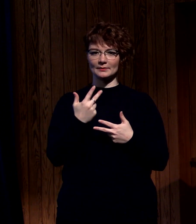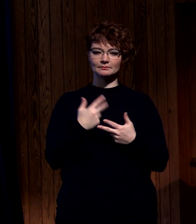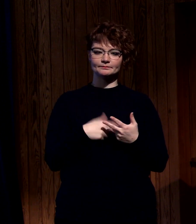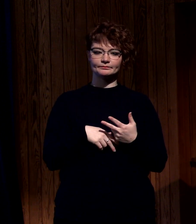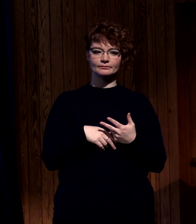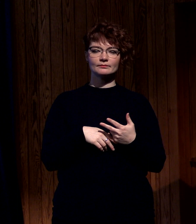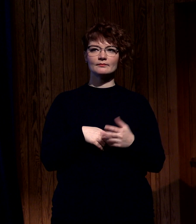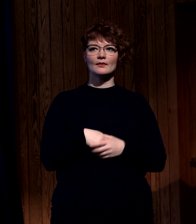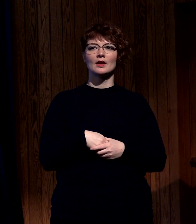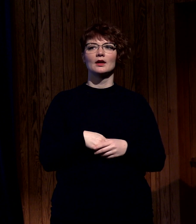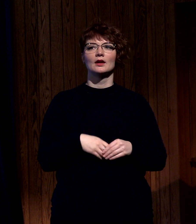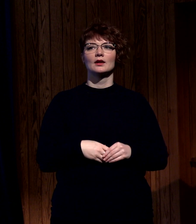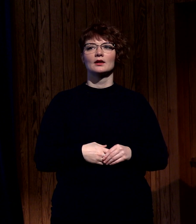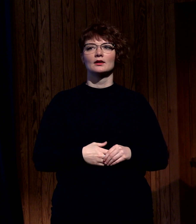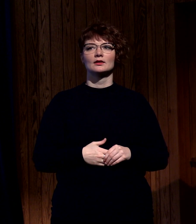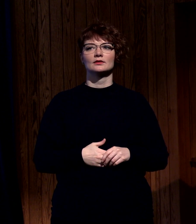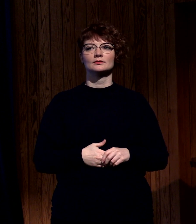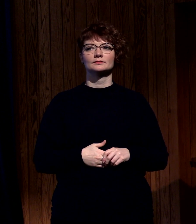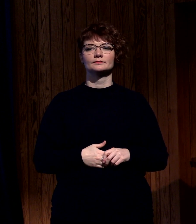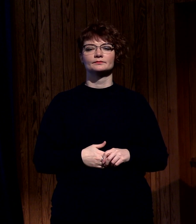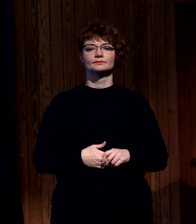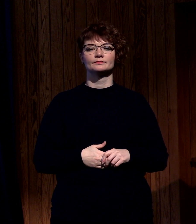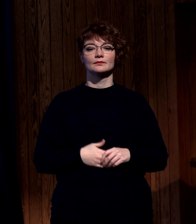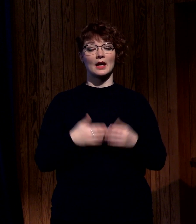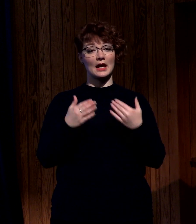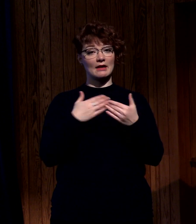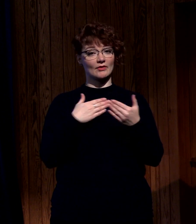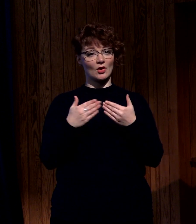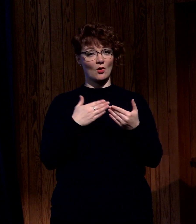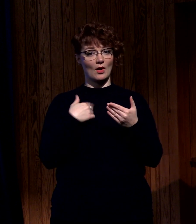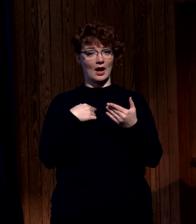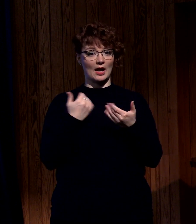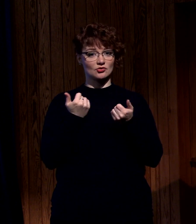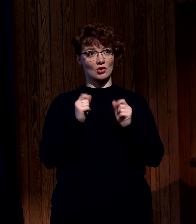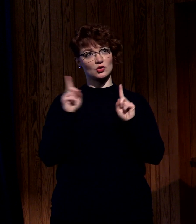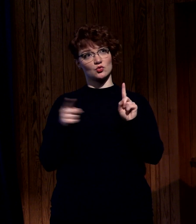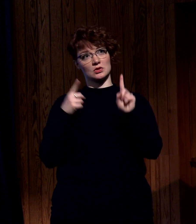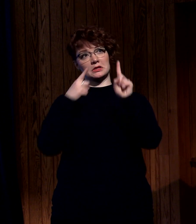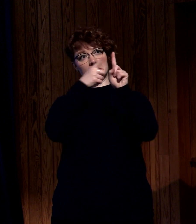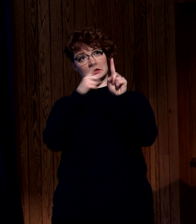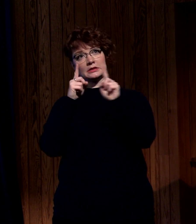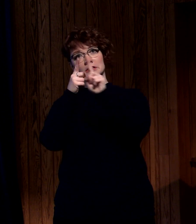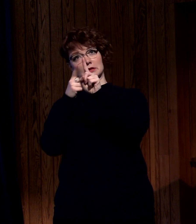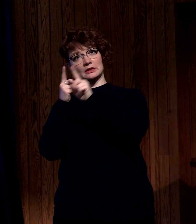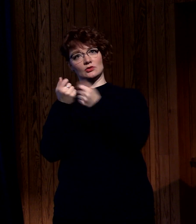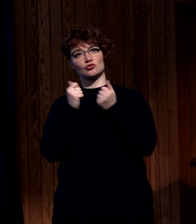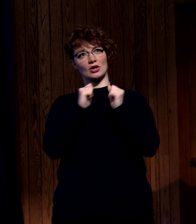obvious. Even though I inspired to be like these people, my